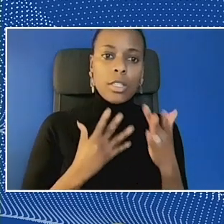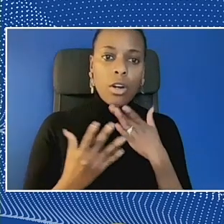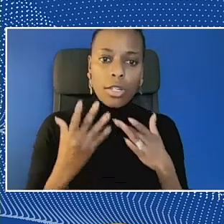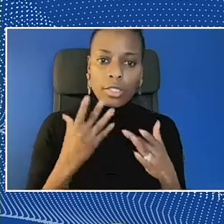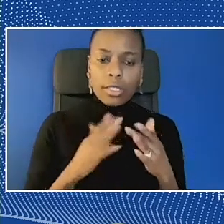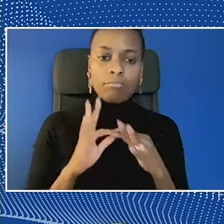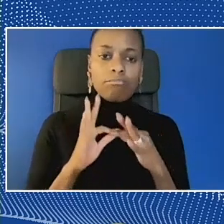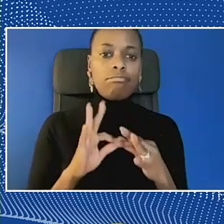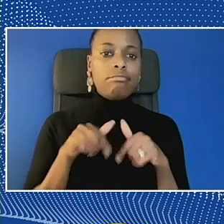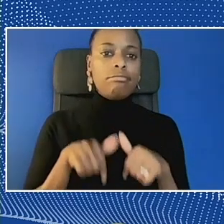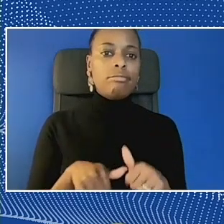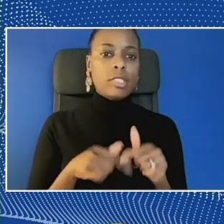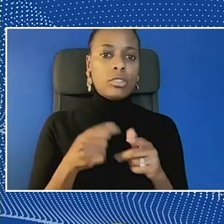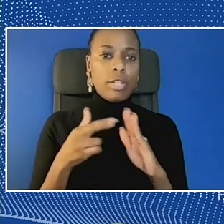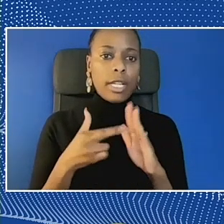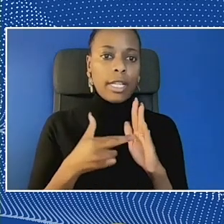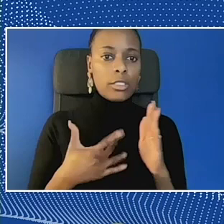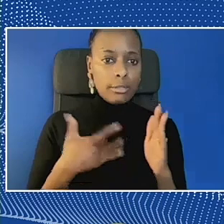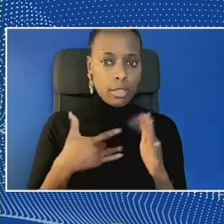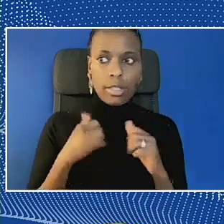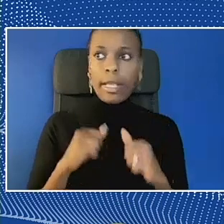feel that they can seek this benefit.